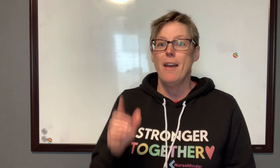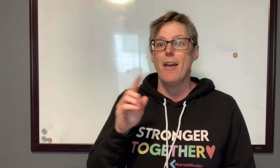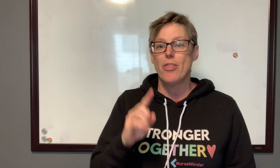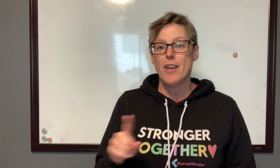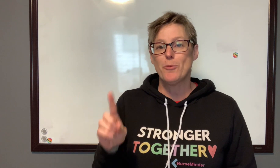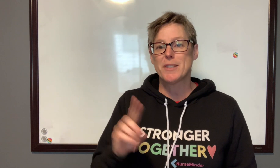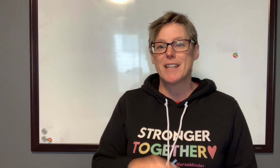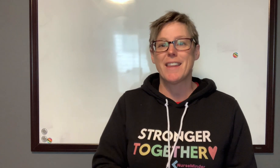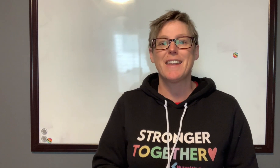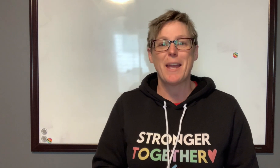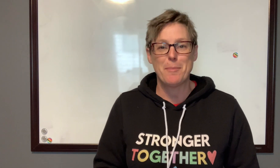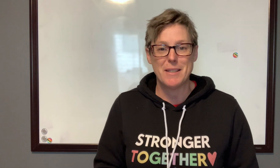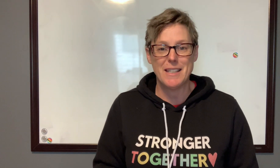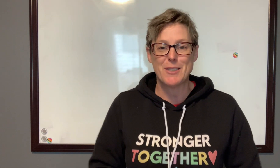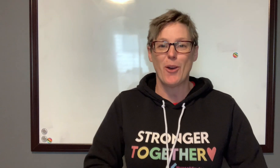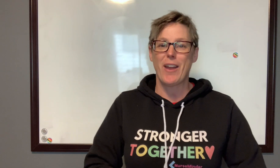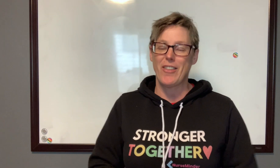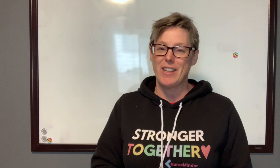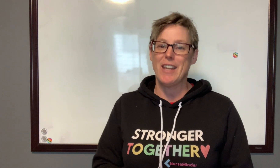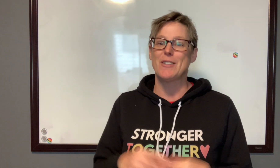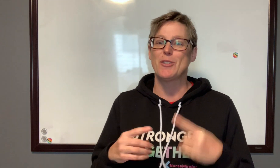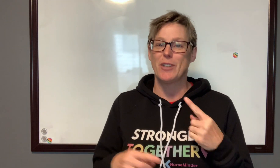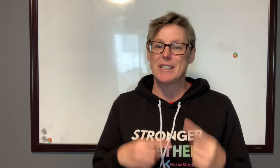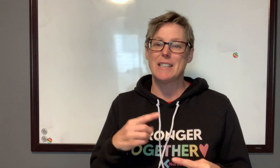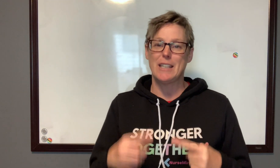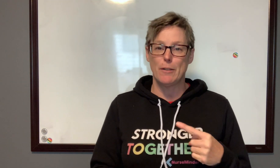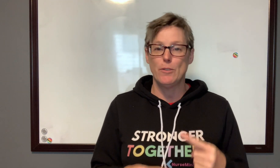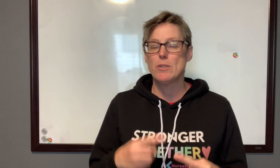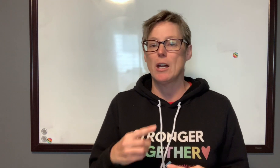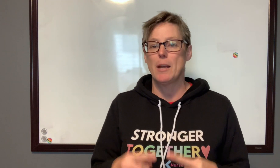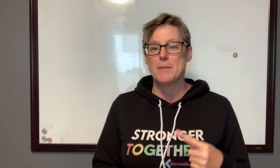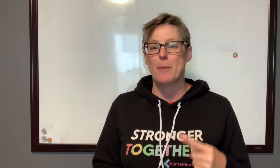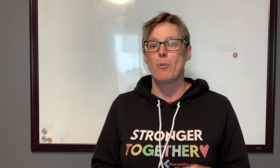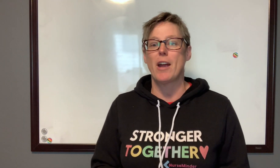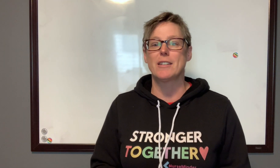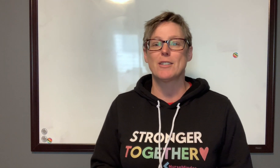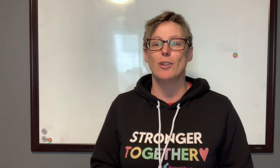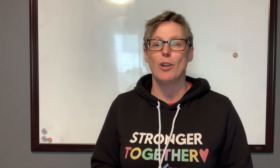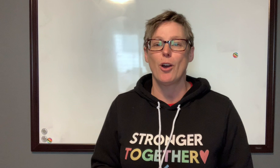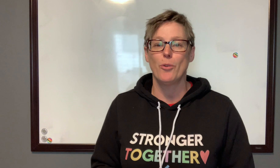and then we'll sing the abc song at the end so you'll get to see it a few times